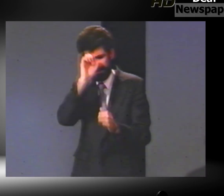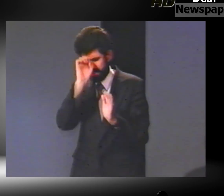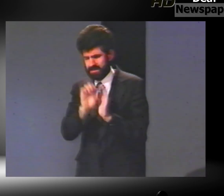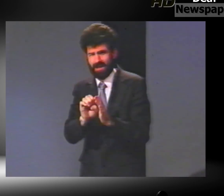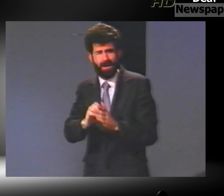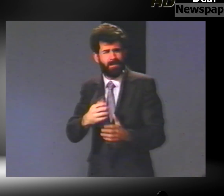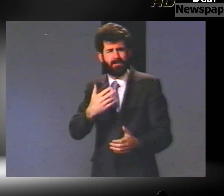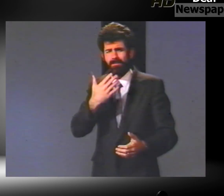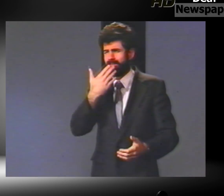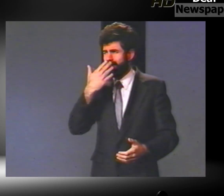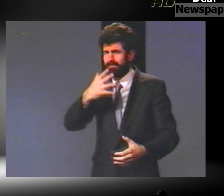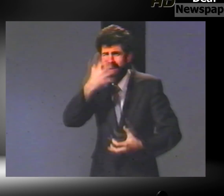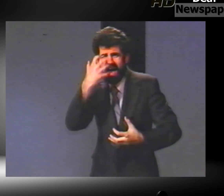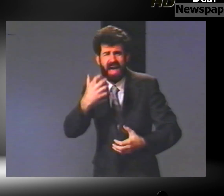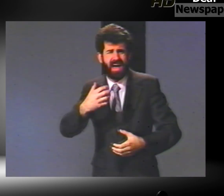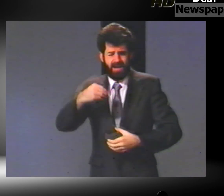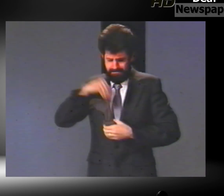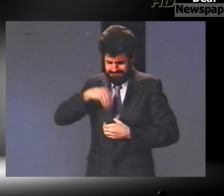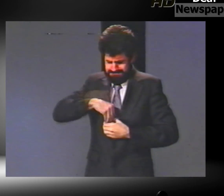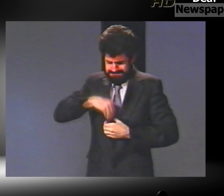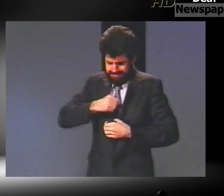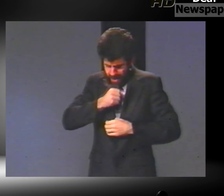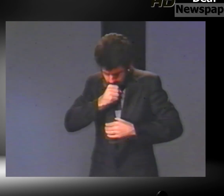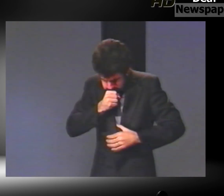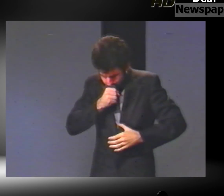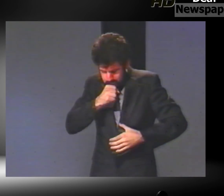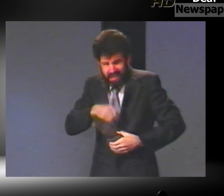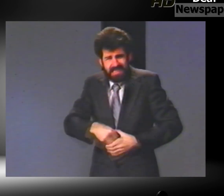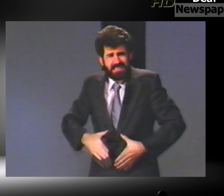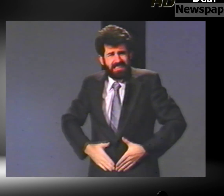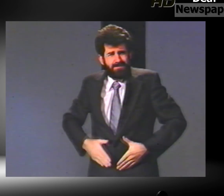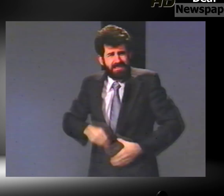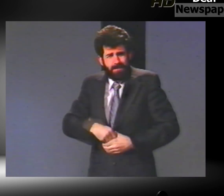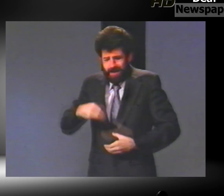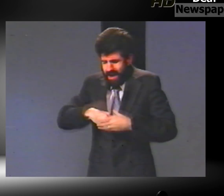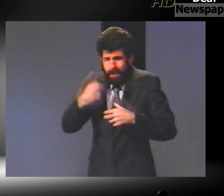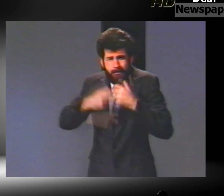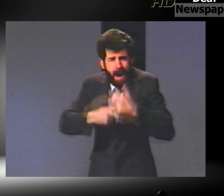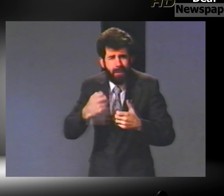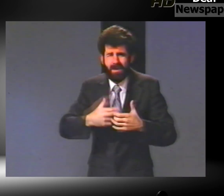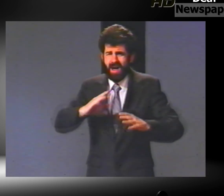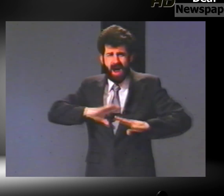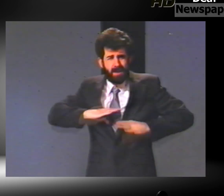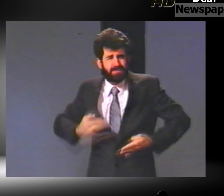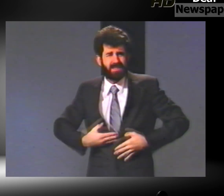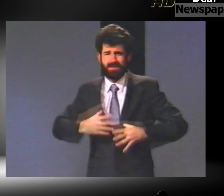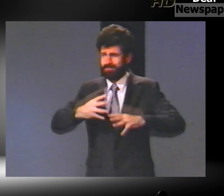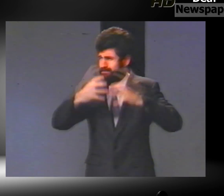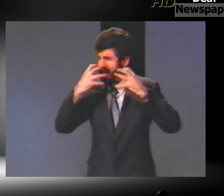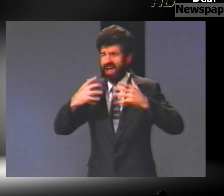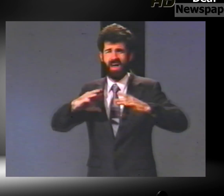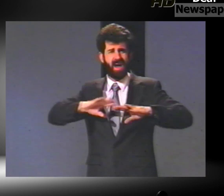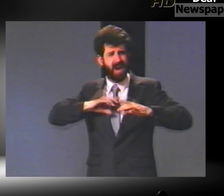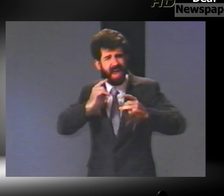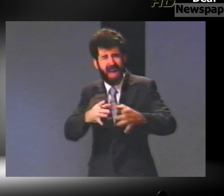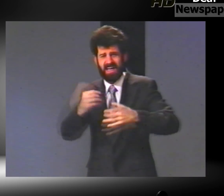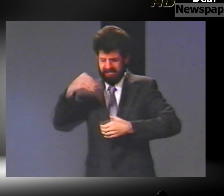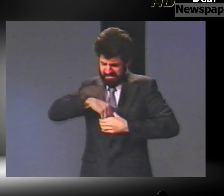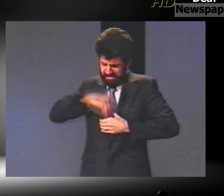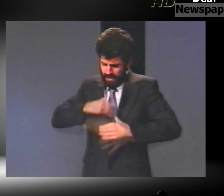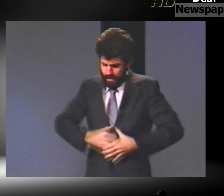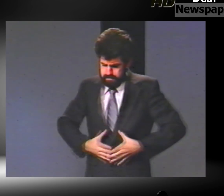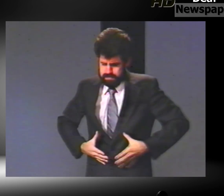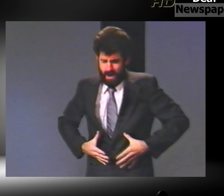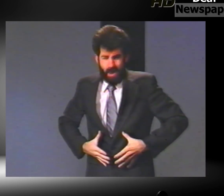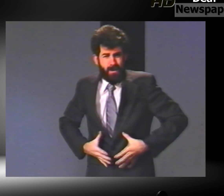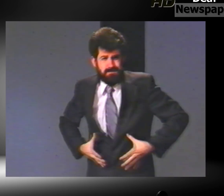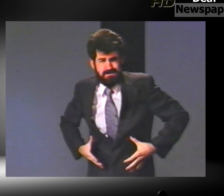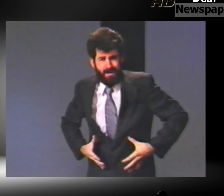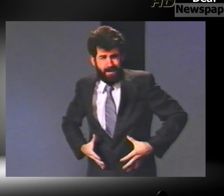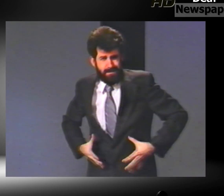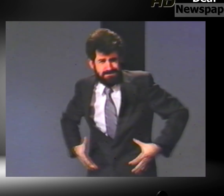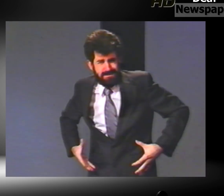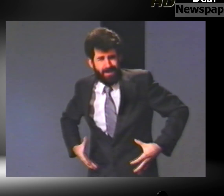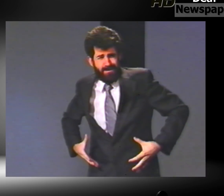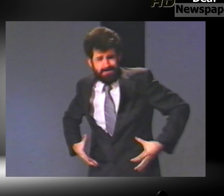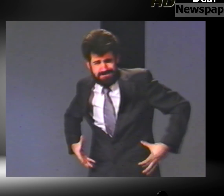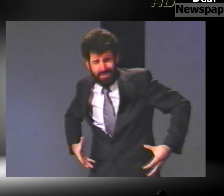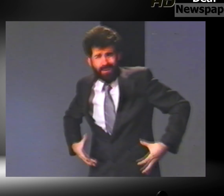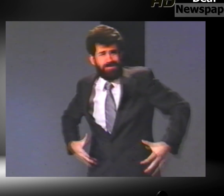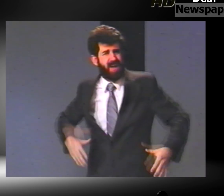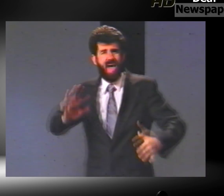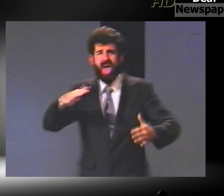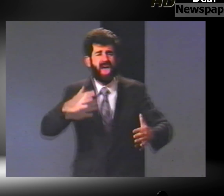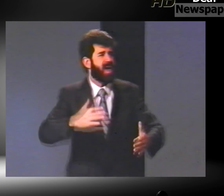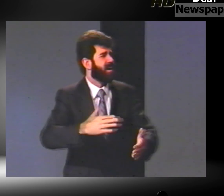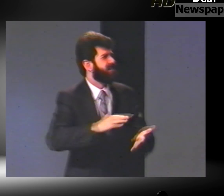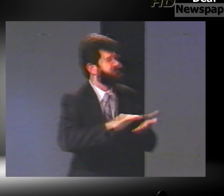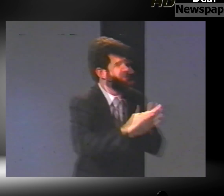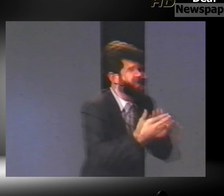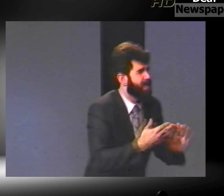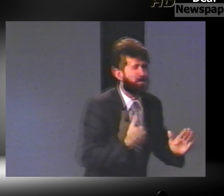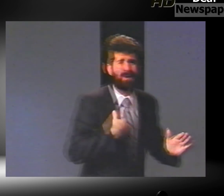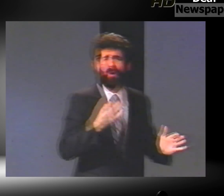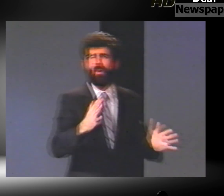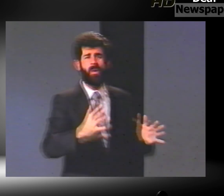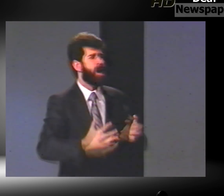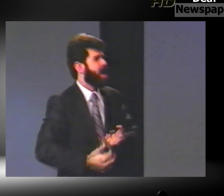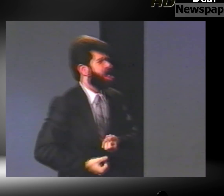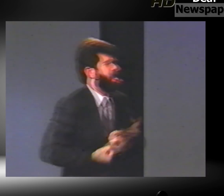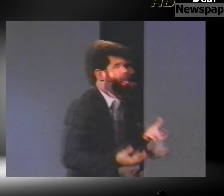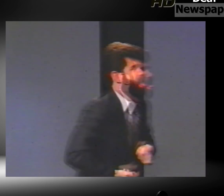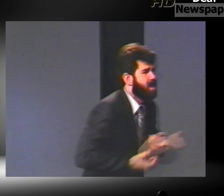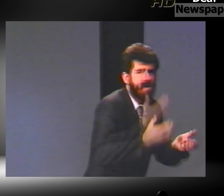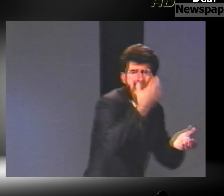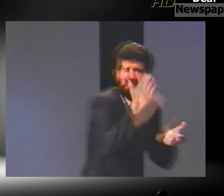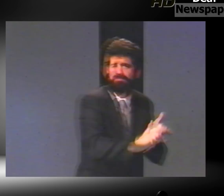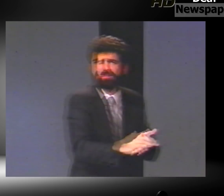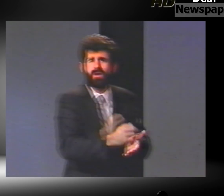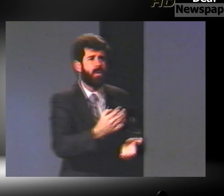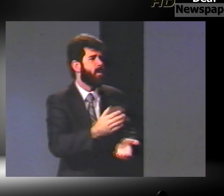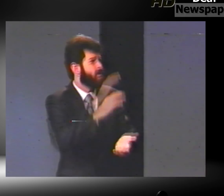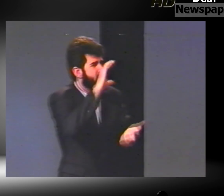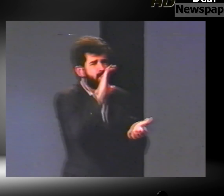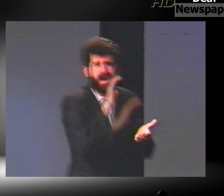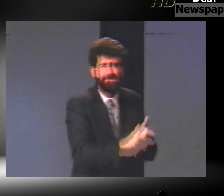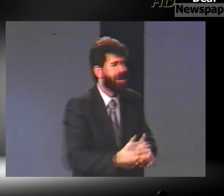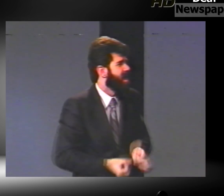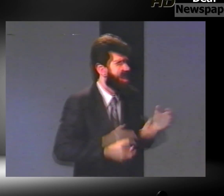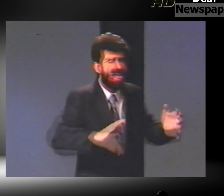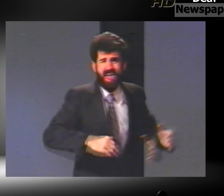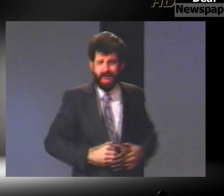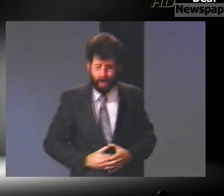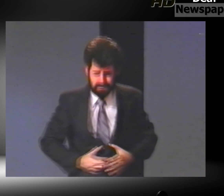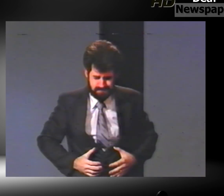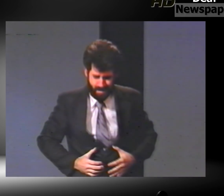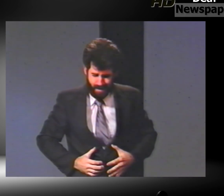For example, the balloon is like your anger when you blow up until it pops with serious conditions.